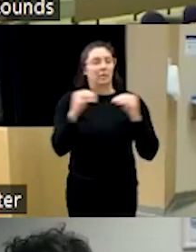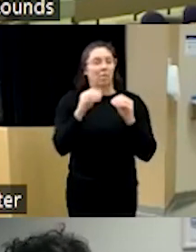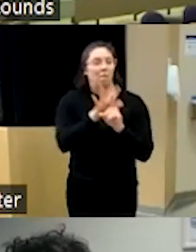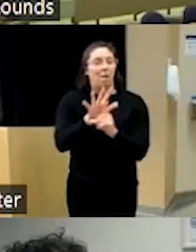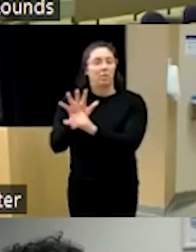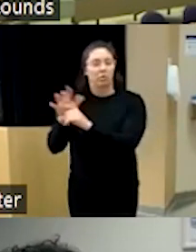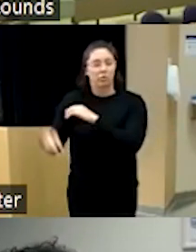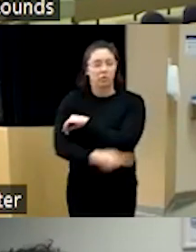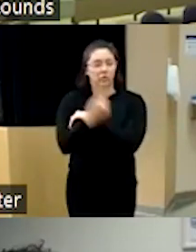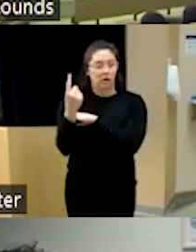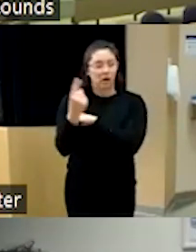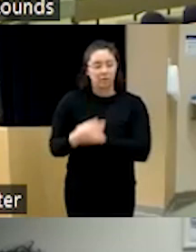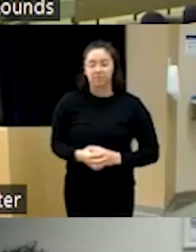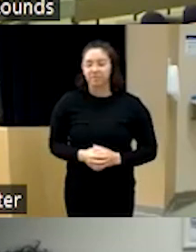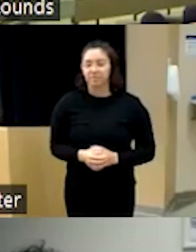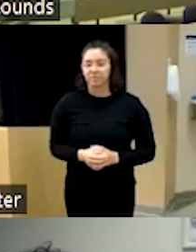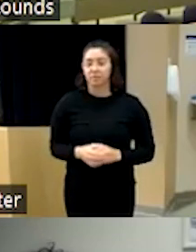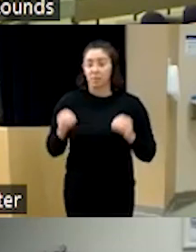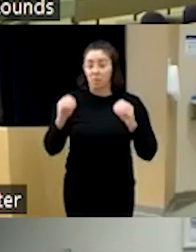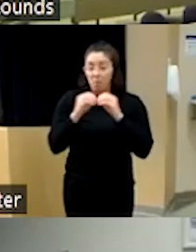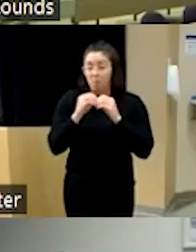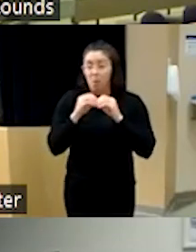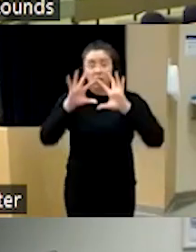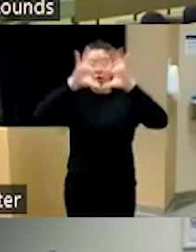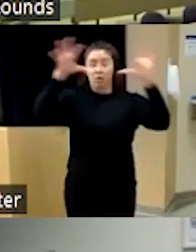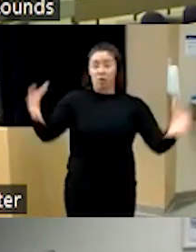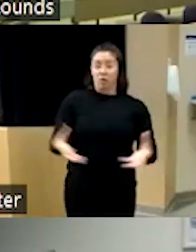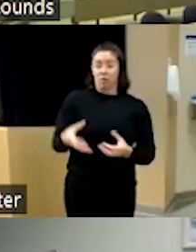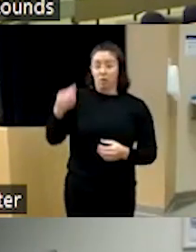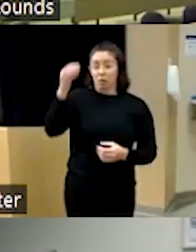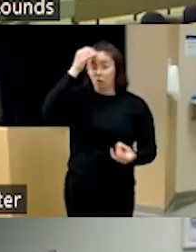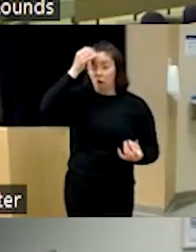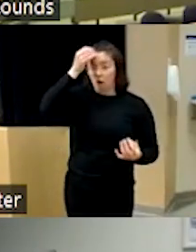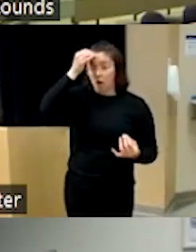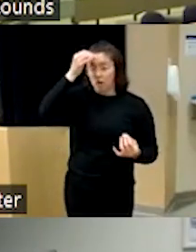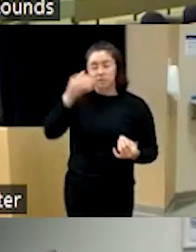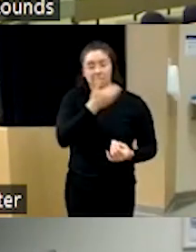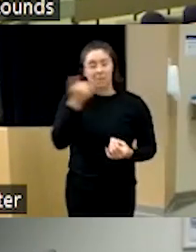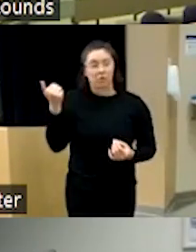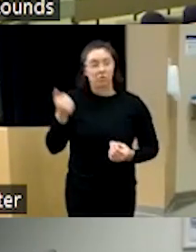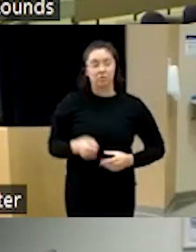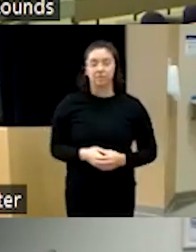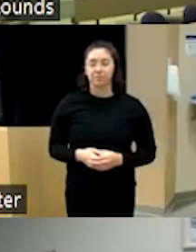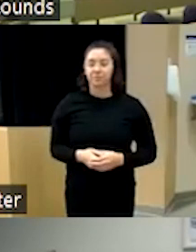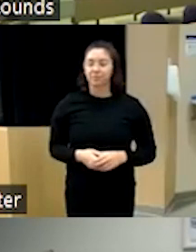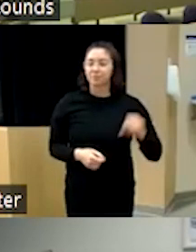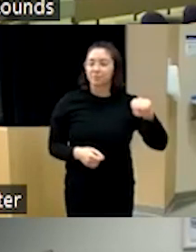yeah the more we collectively think about this uh the better I think yeah I do think I because the